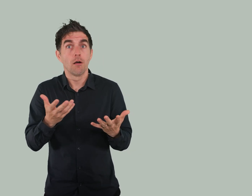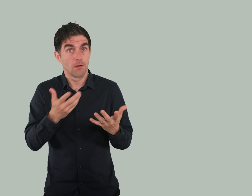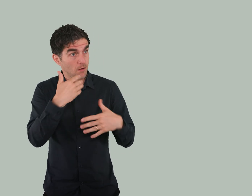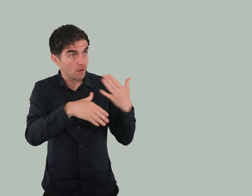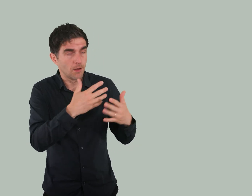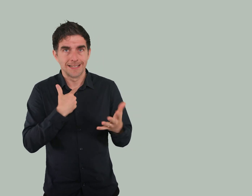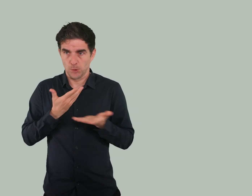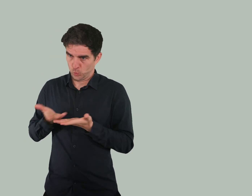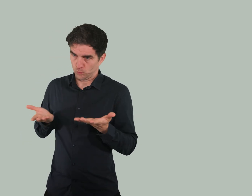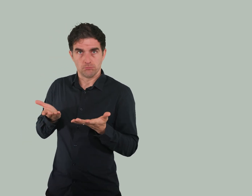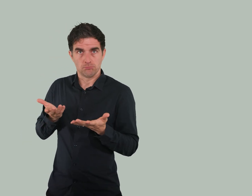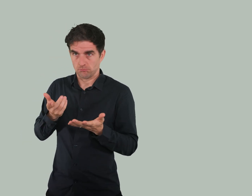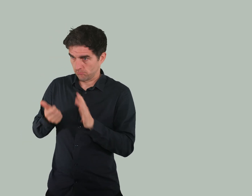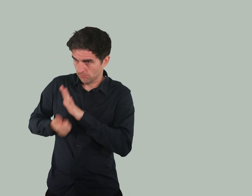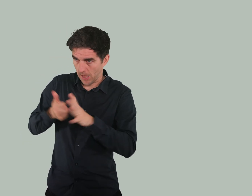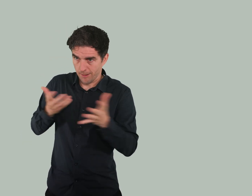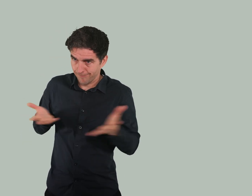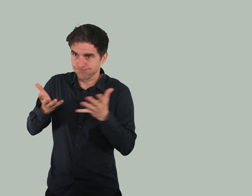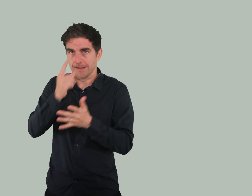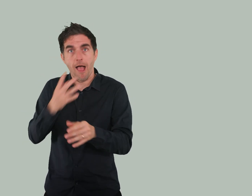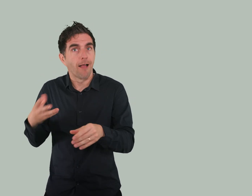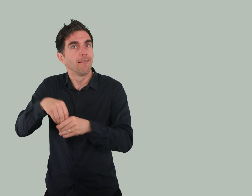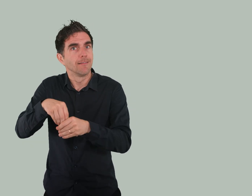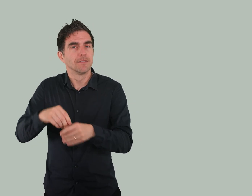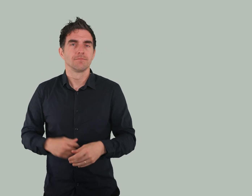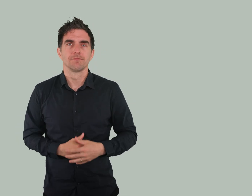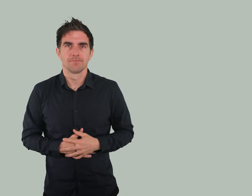It is to the supply side that we now turn.